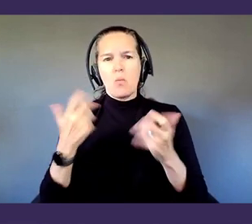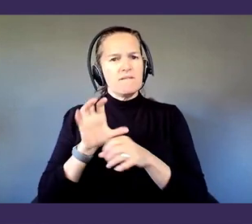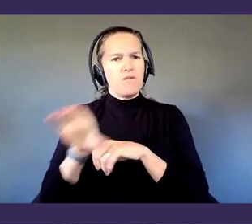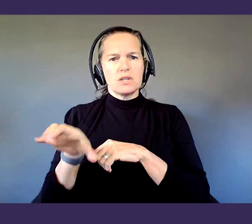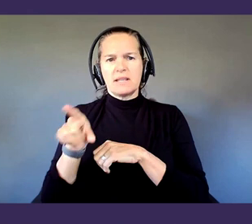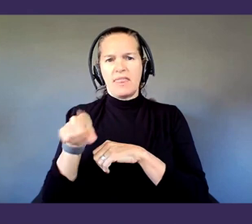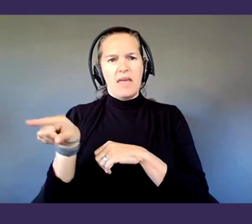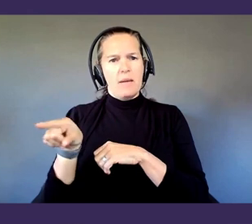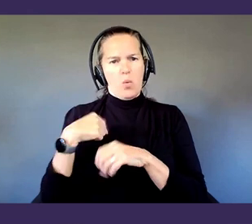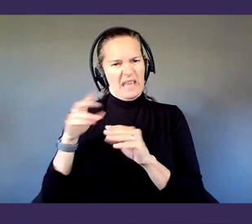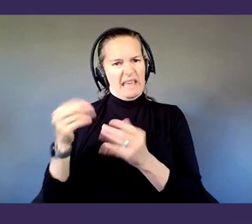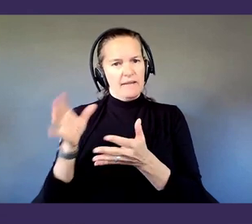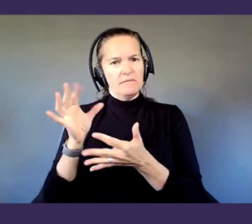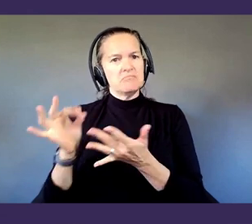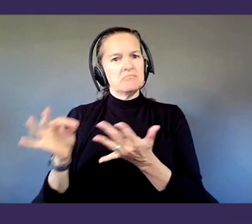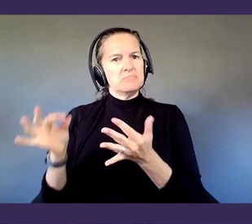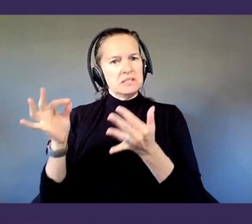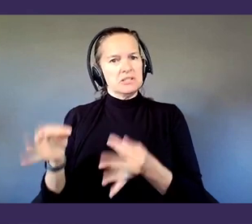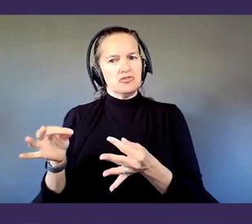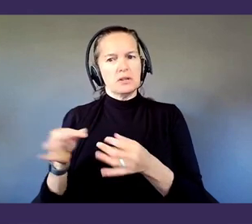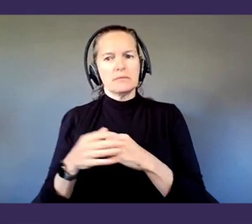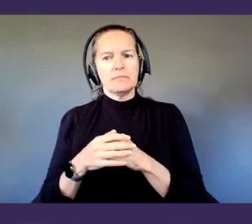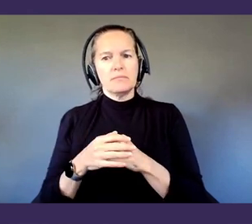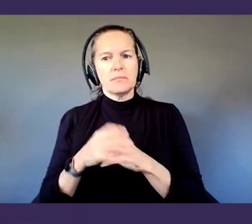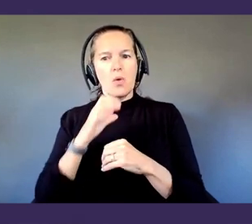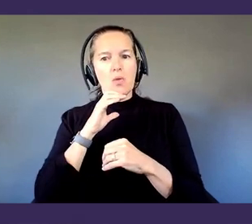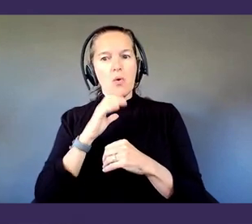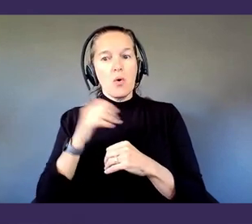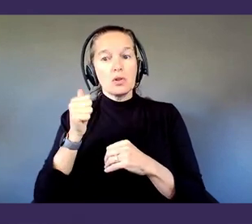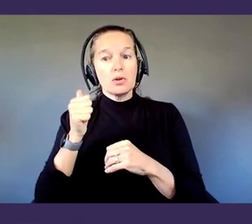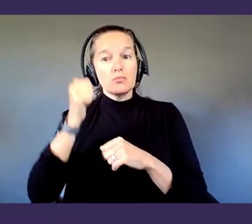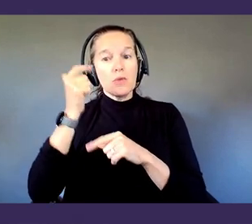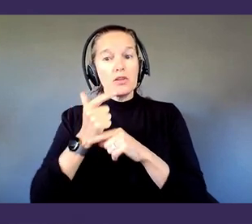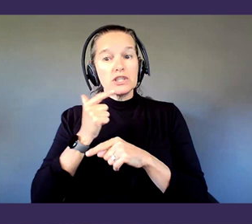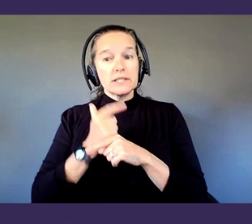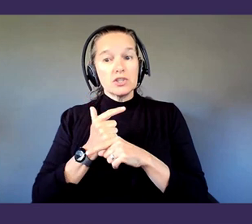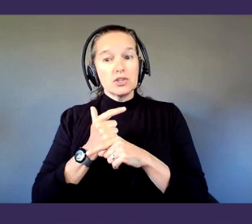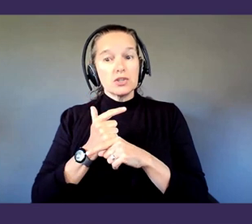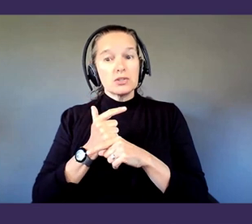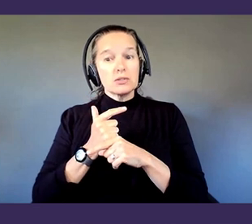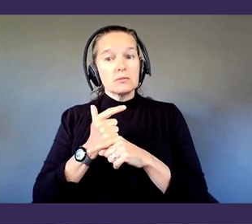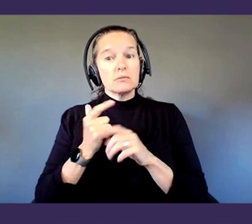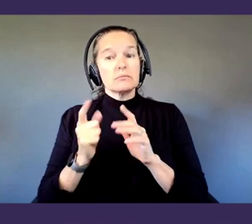The older brother and sisters were the first ones that came in really without any hesitation.